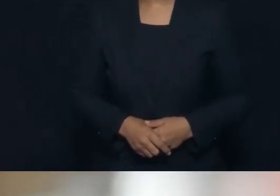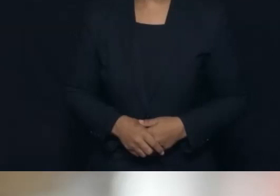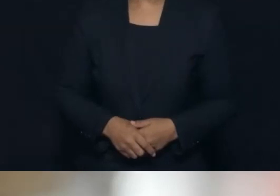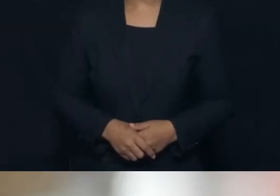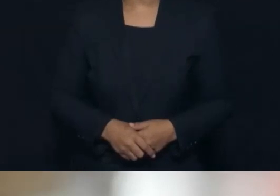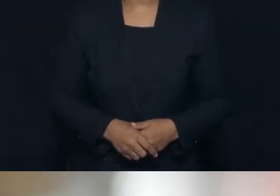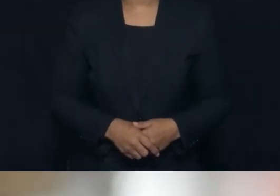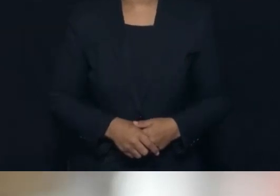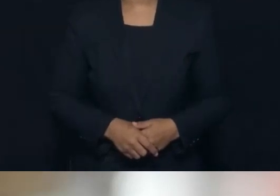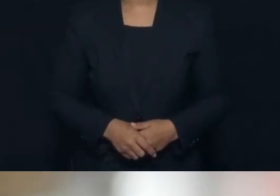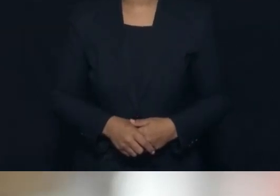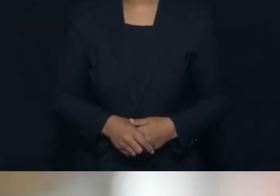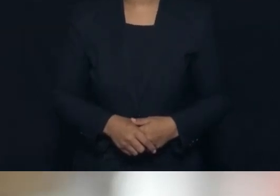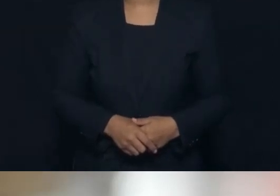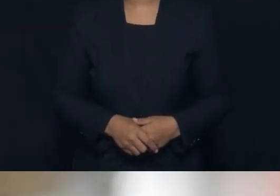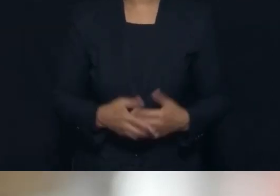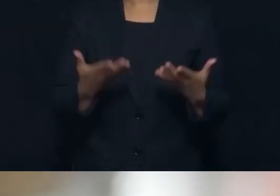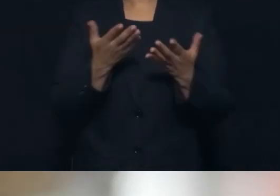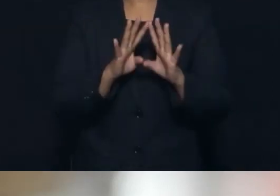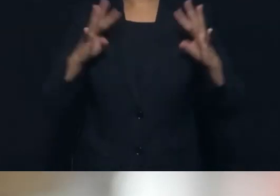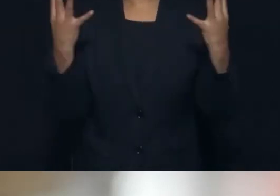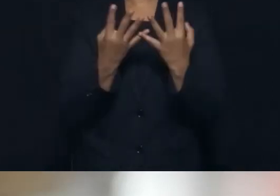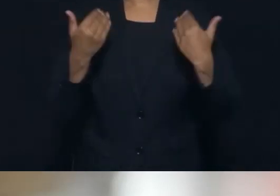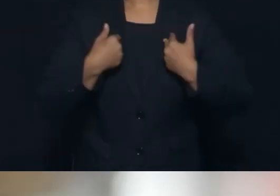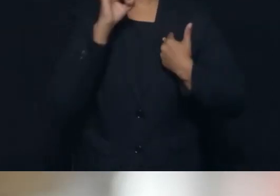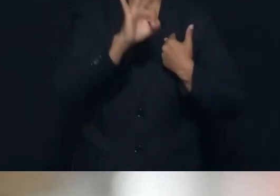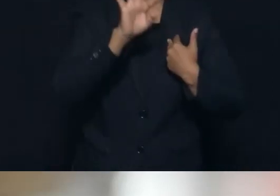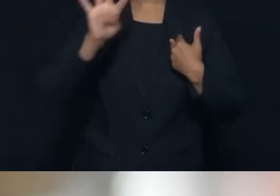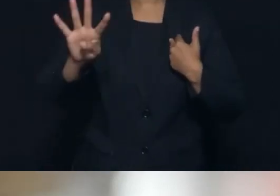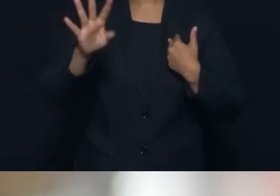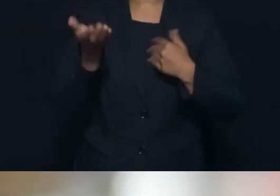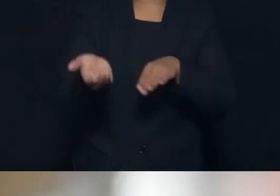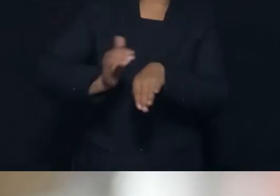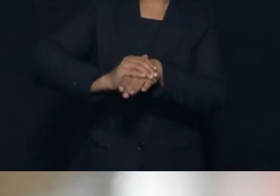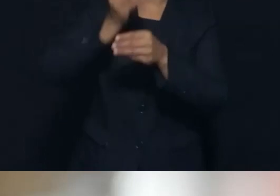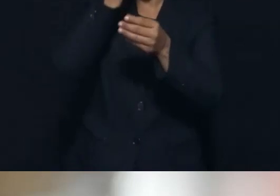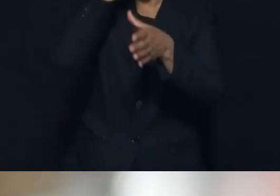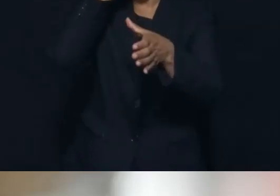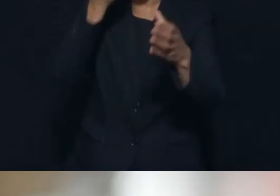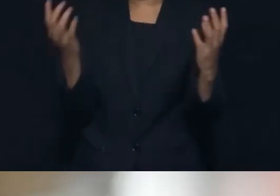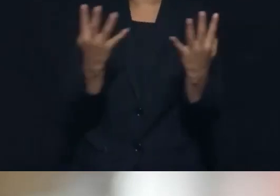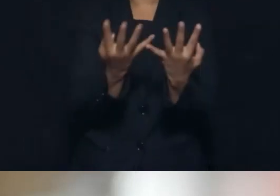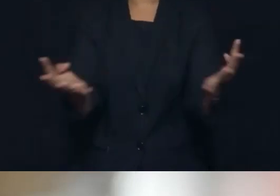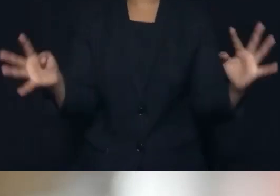Thank you for a very clear explanation. You set the conditions, we have a responsibility to participate.